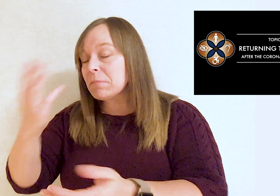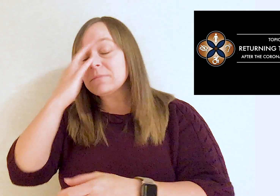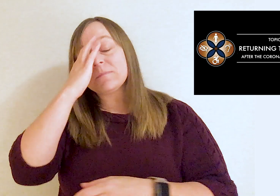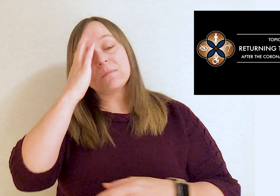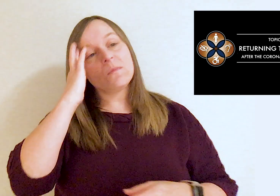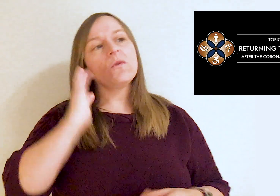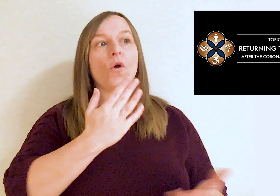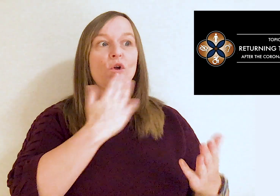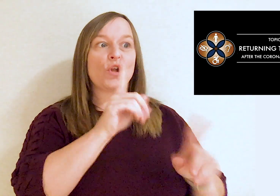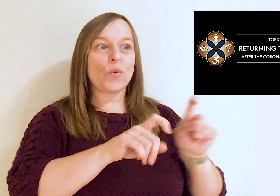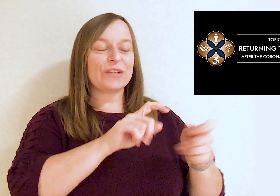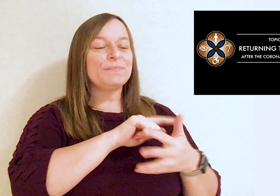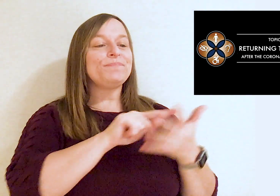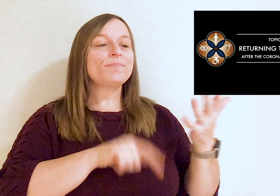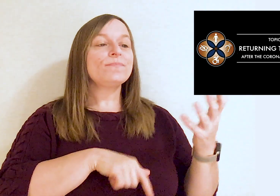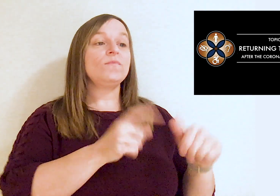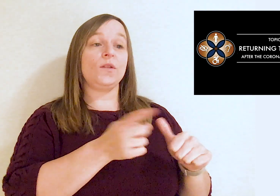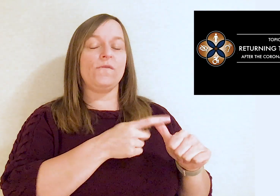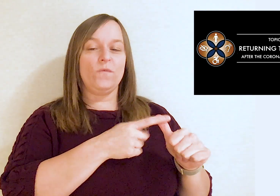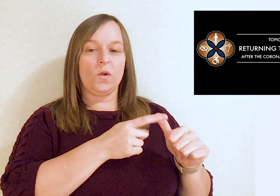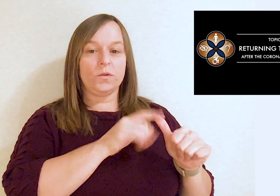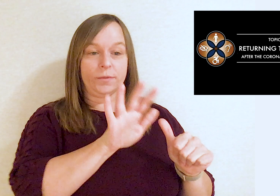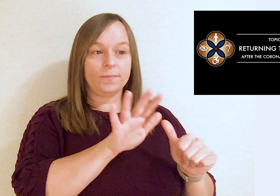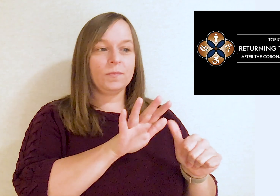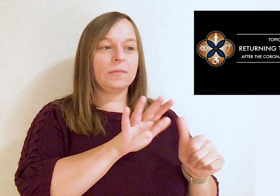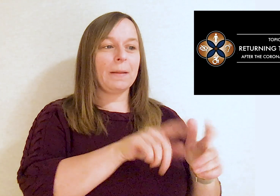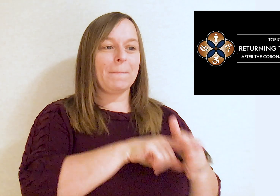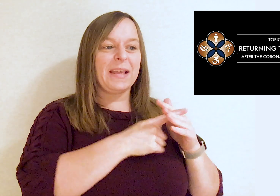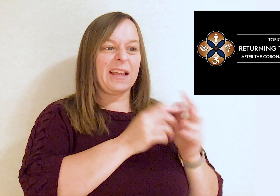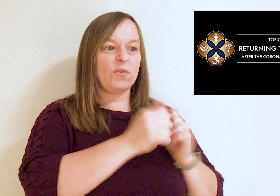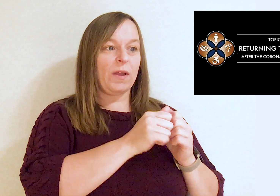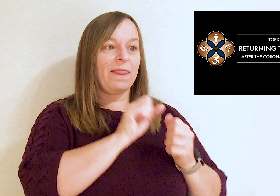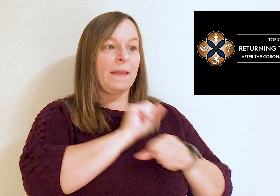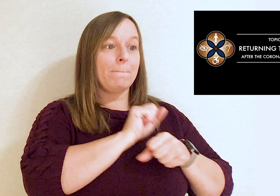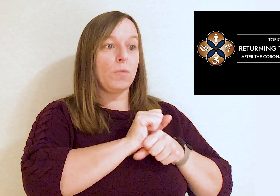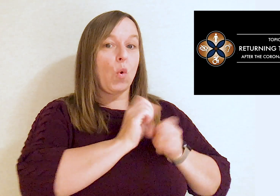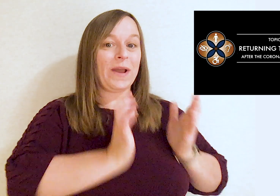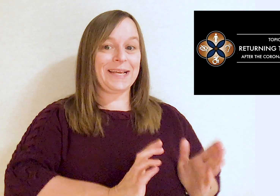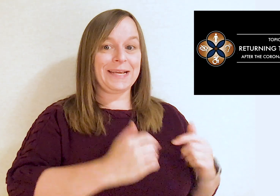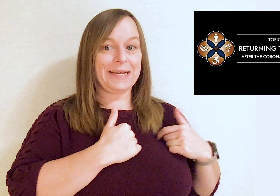That's a great question. So first of all, it begins with the employee making sure